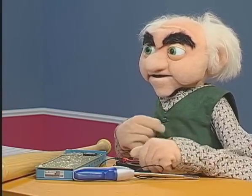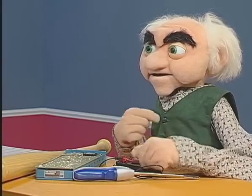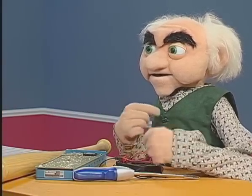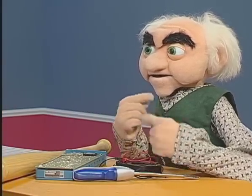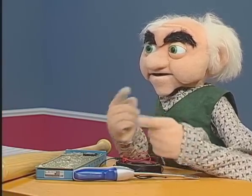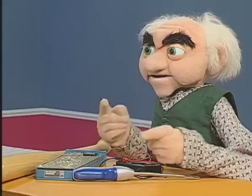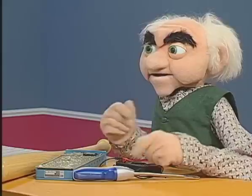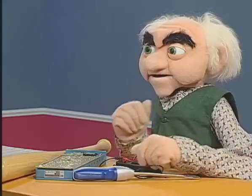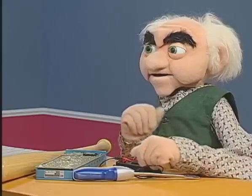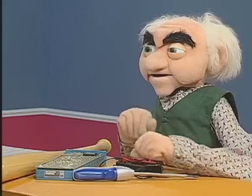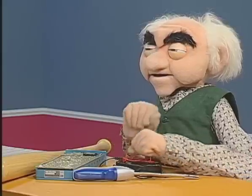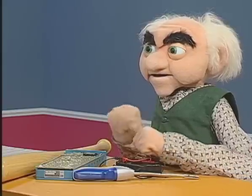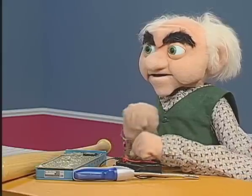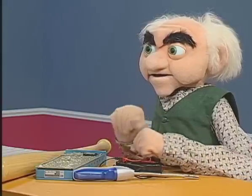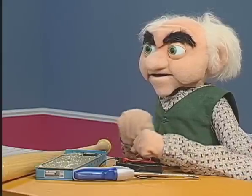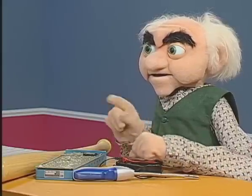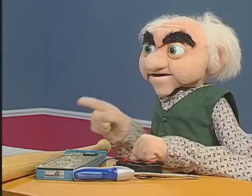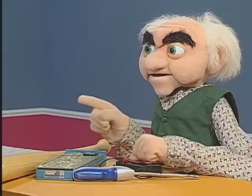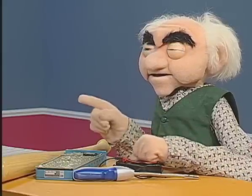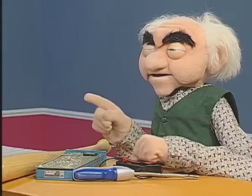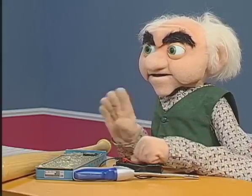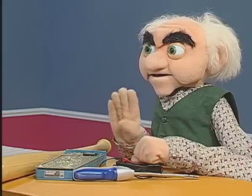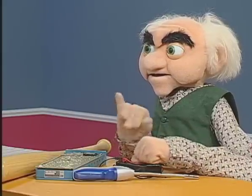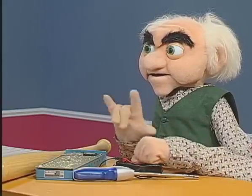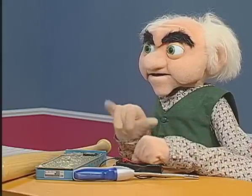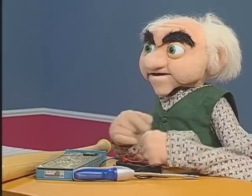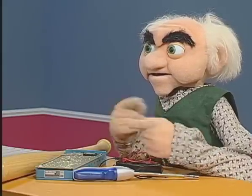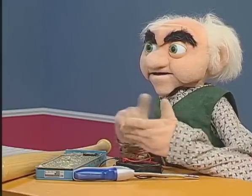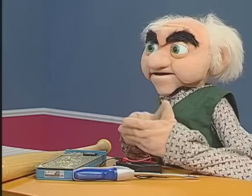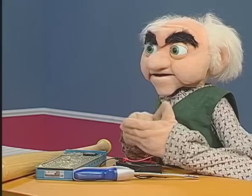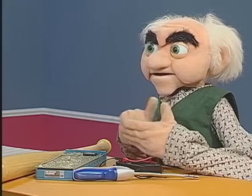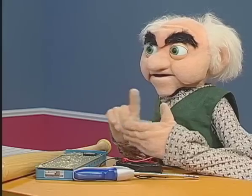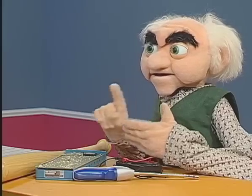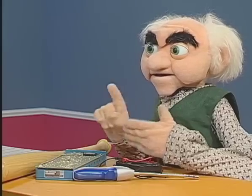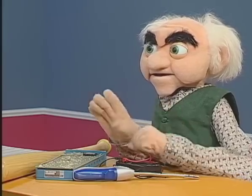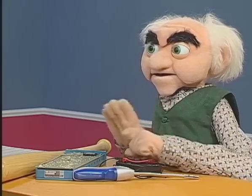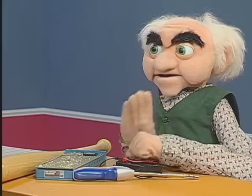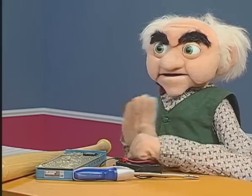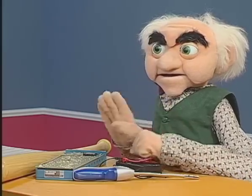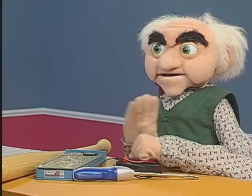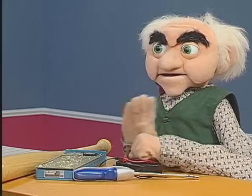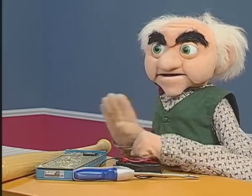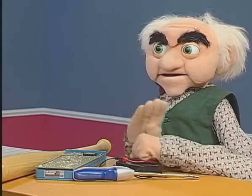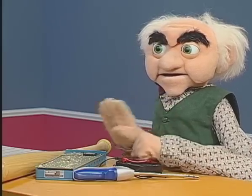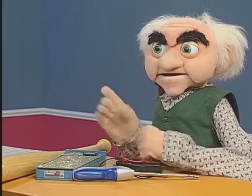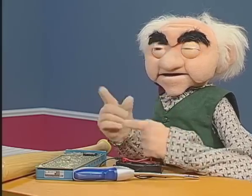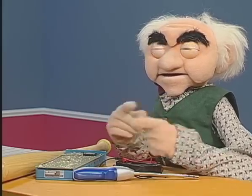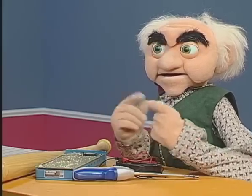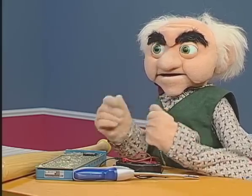BILLY HAS BEEN VERY BUSY THIS WEEK WITH EDWIN...